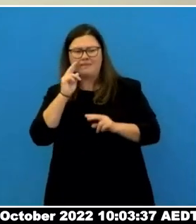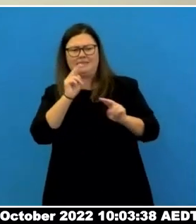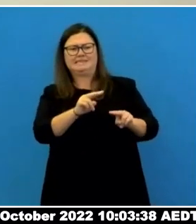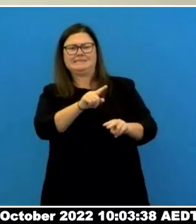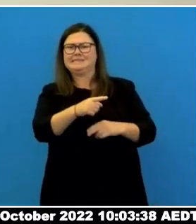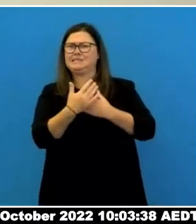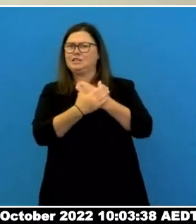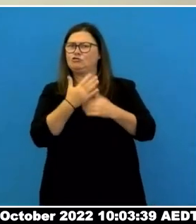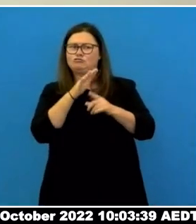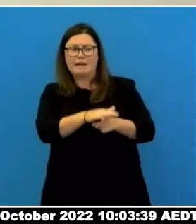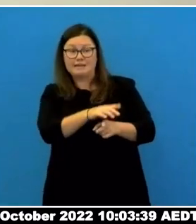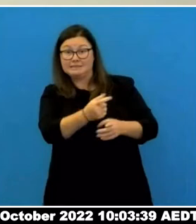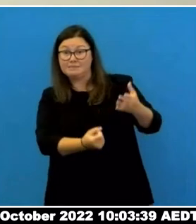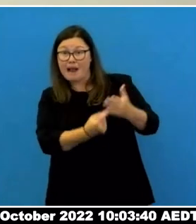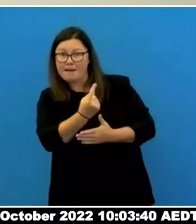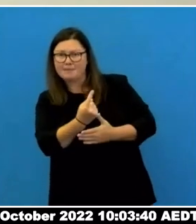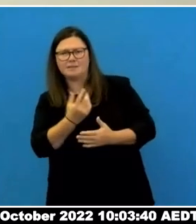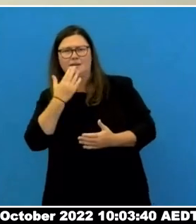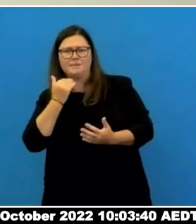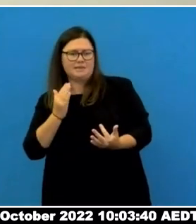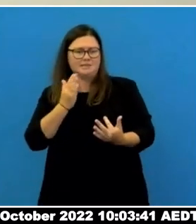particularly those without lived experience of racism,